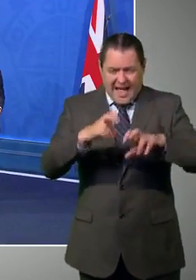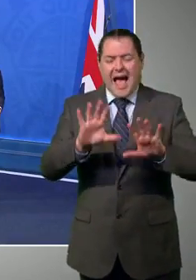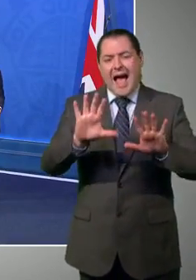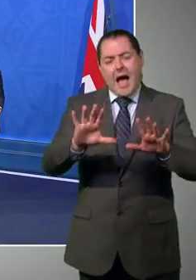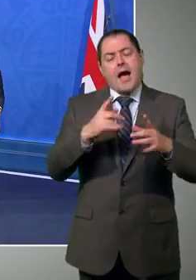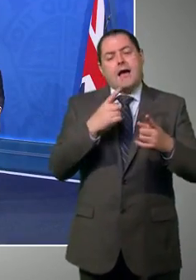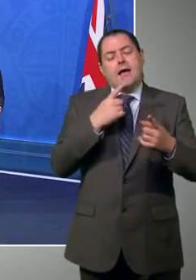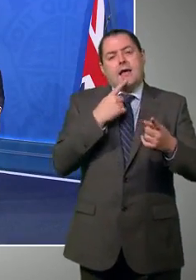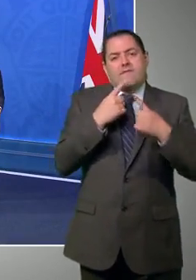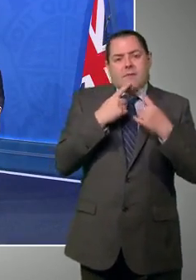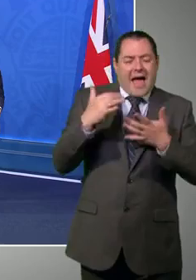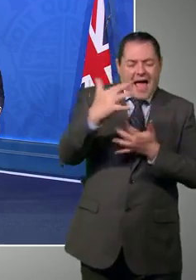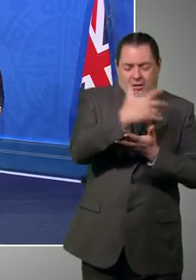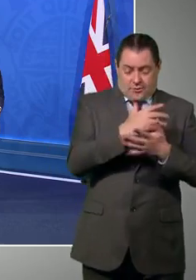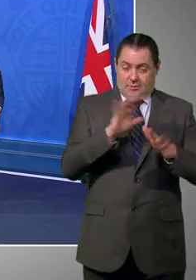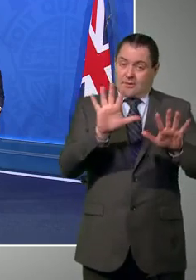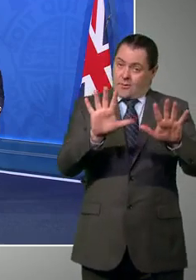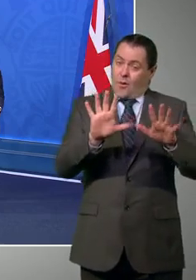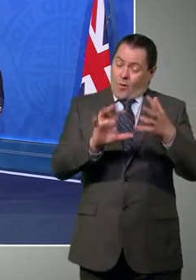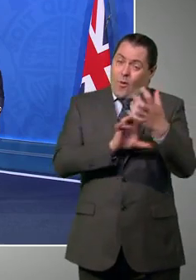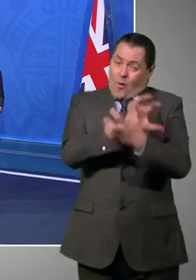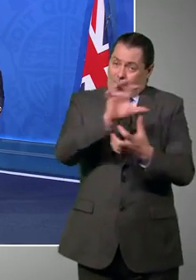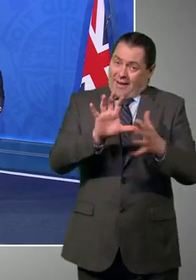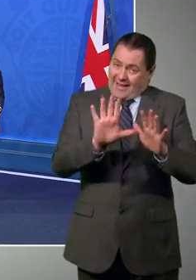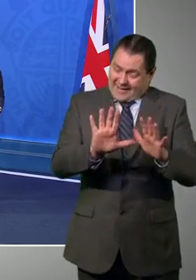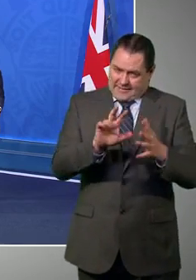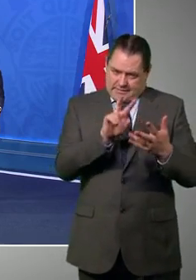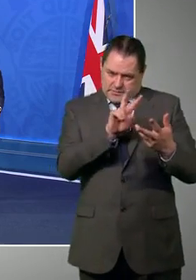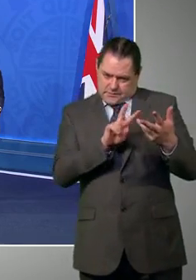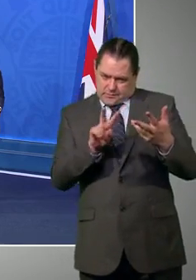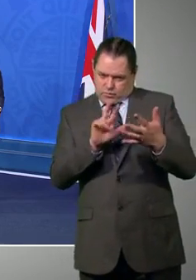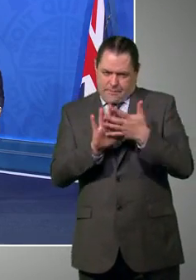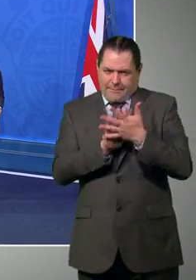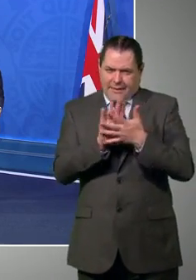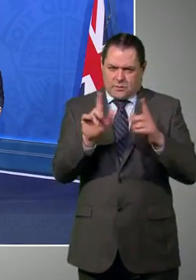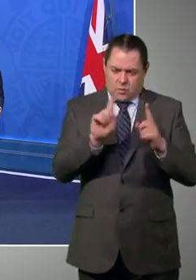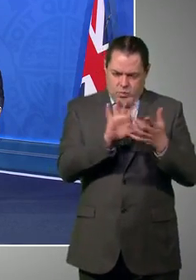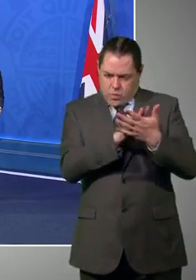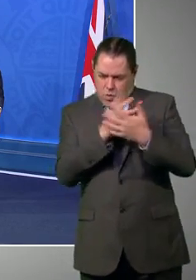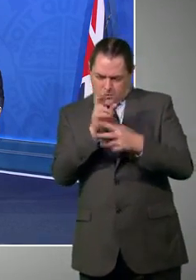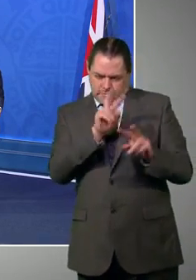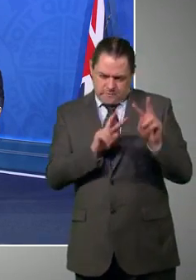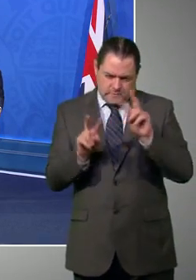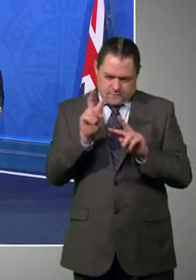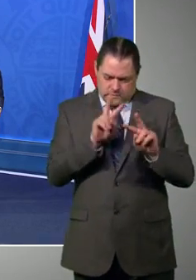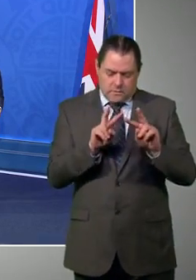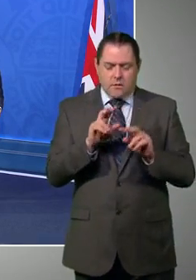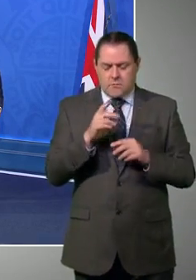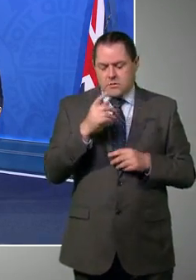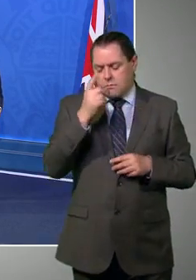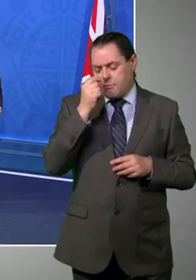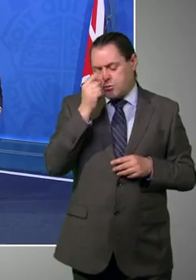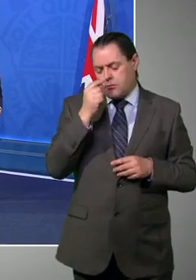interpret, it was very clear at the end of this work that the there are different ways for